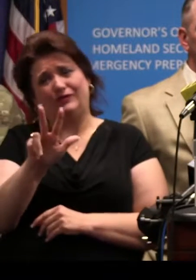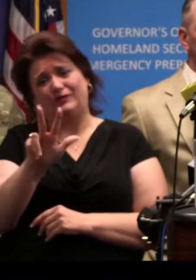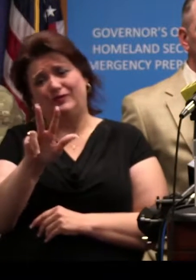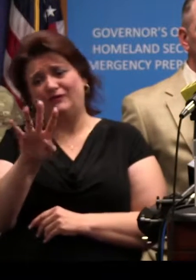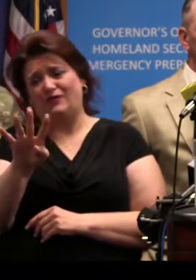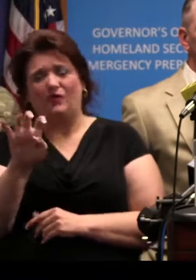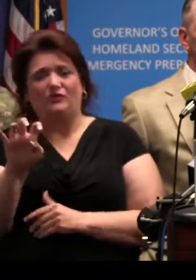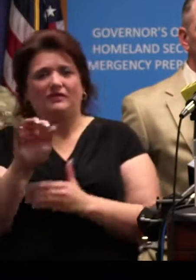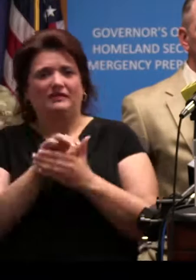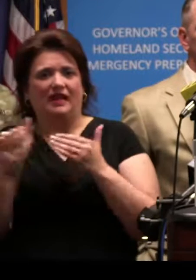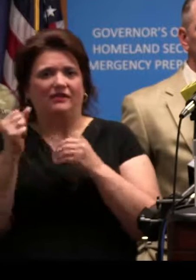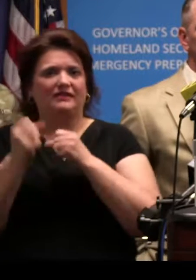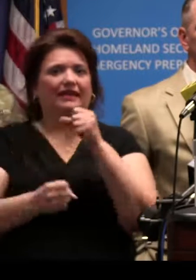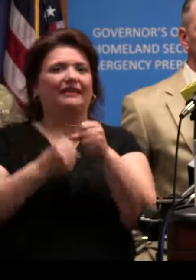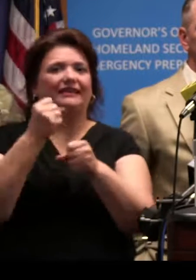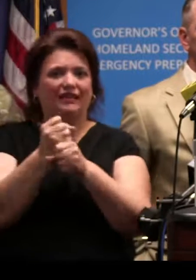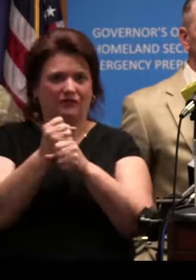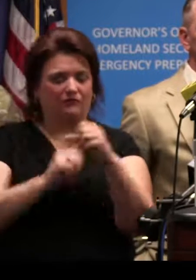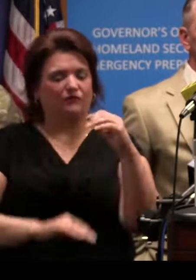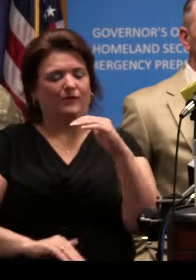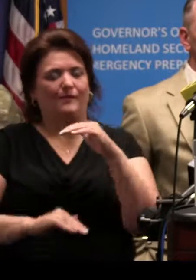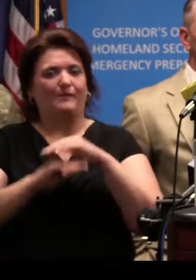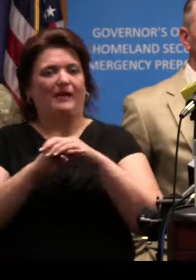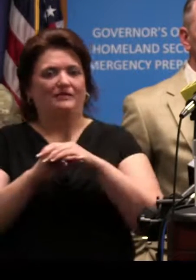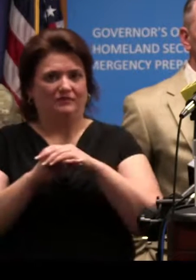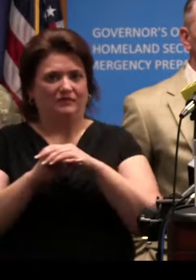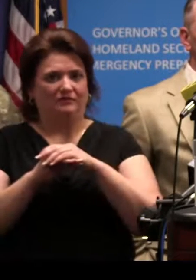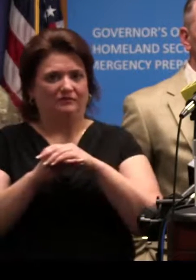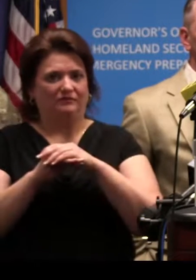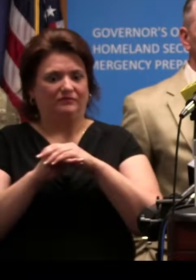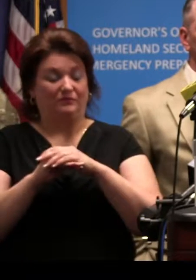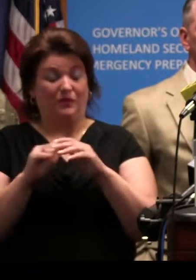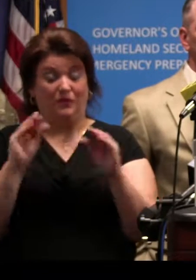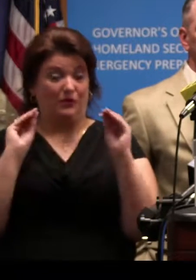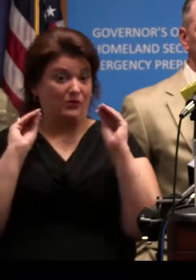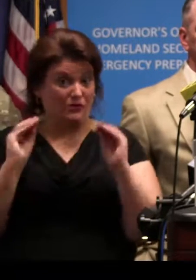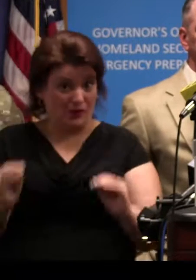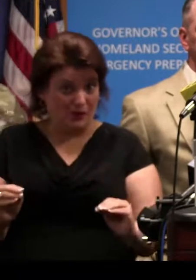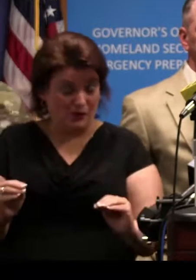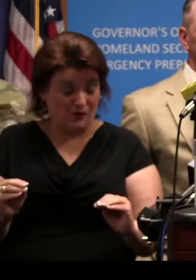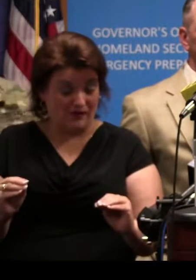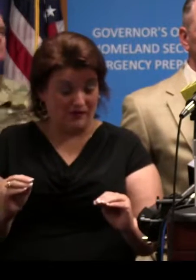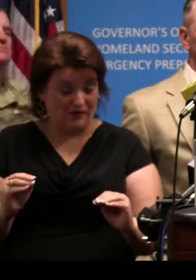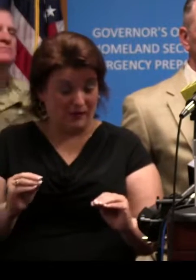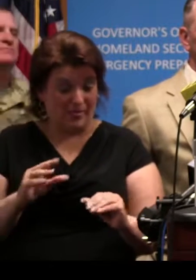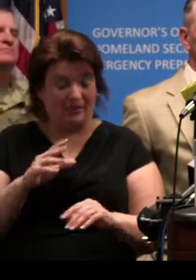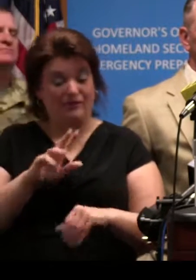year for maximum coverage but without that the average homeowner policy is no